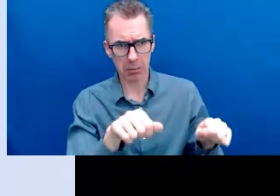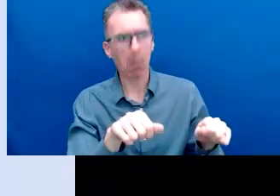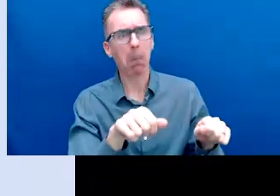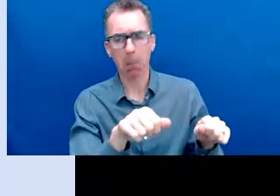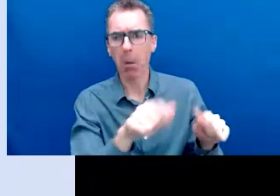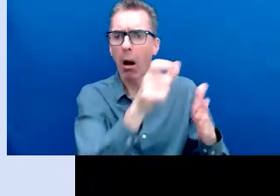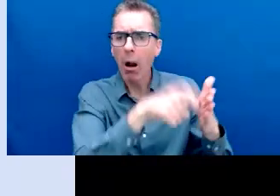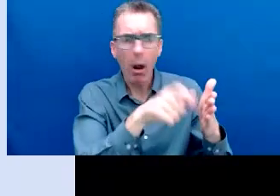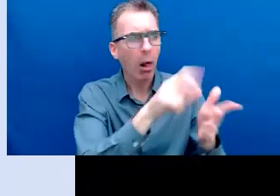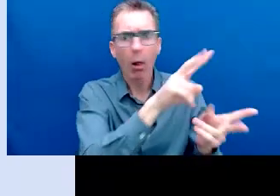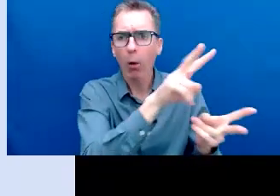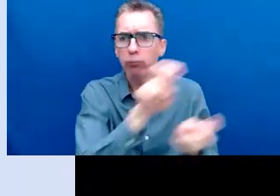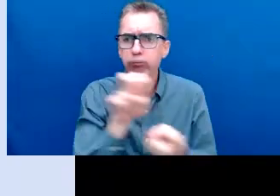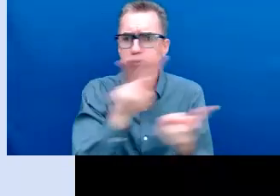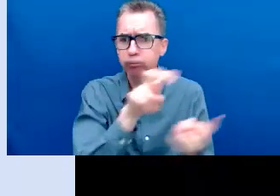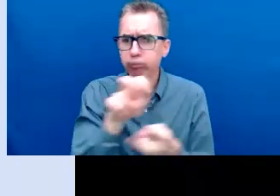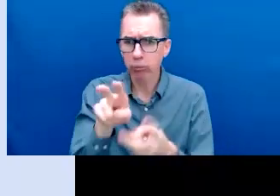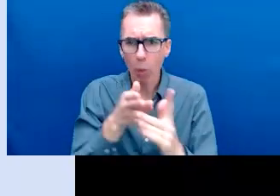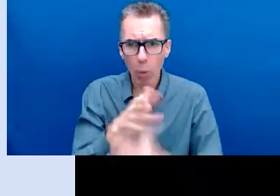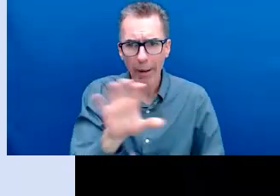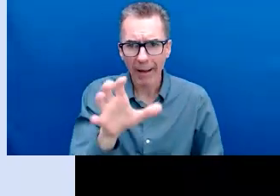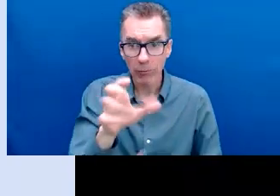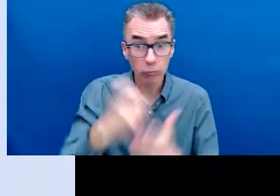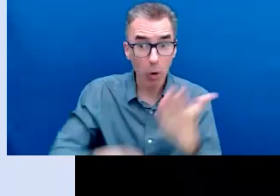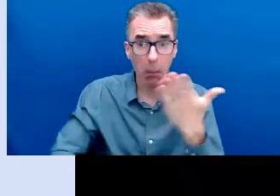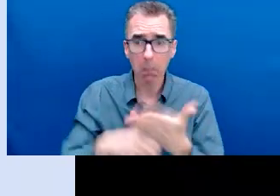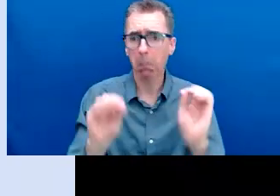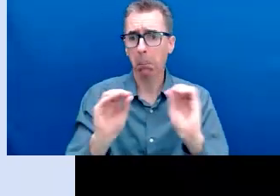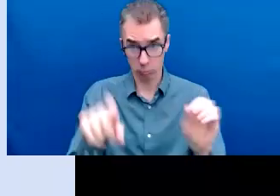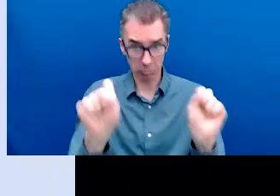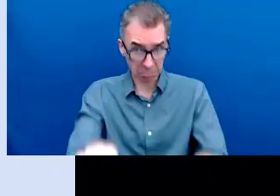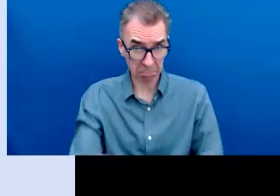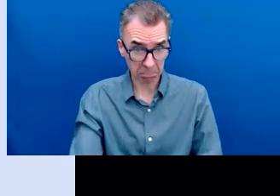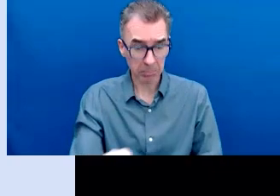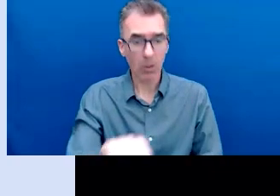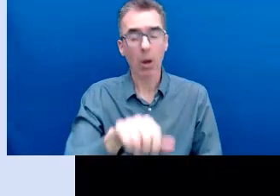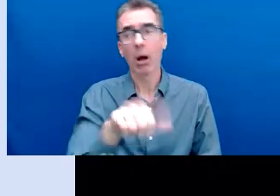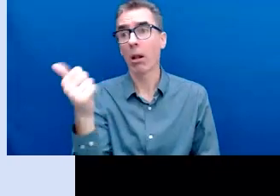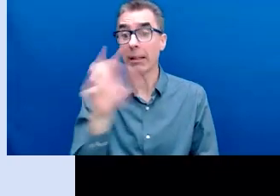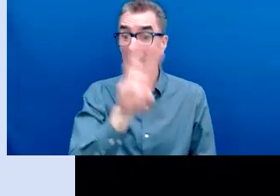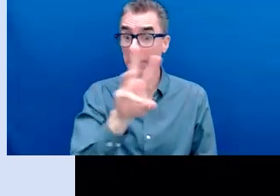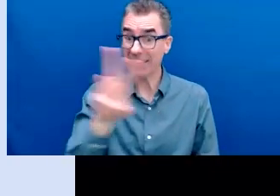New York Times articles, and give them to our students for no cost. Also websites that are freely available.